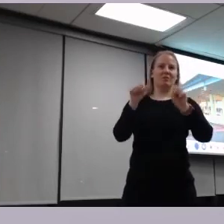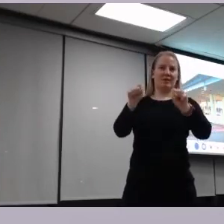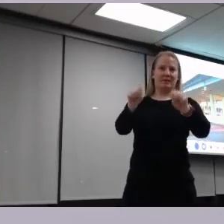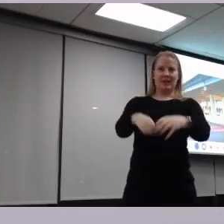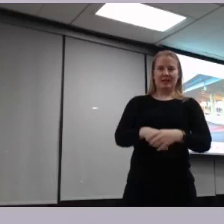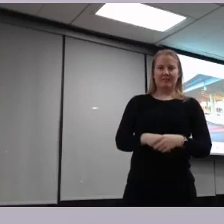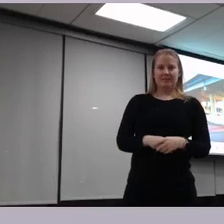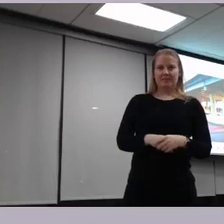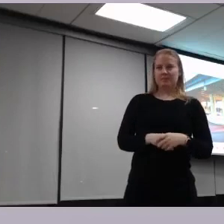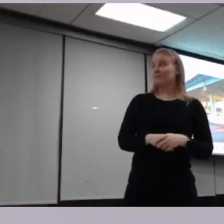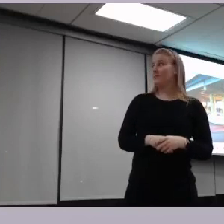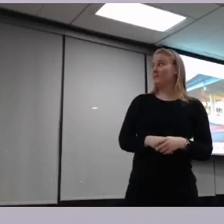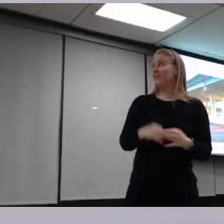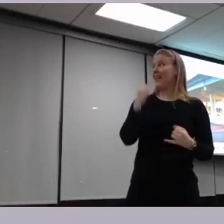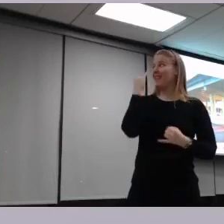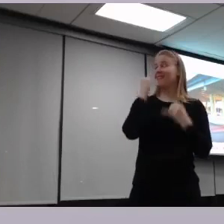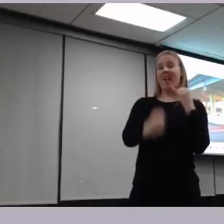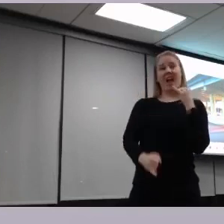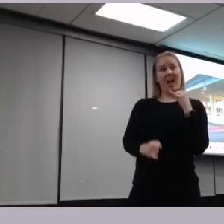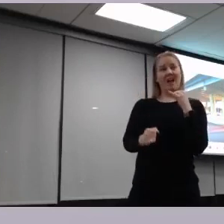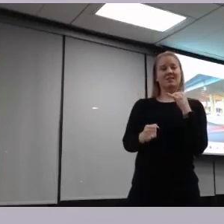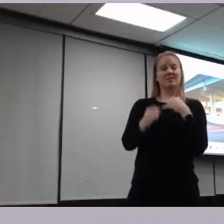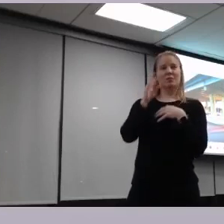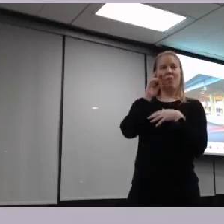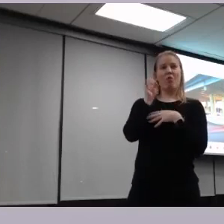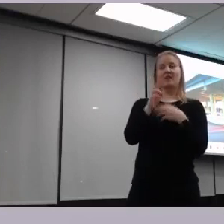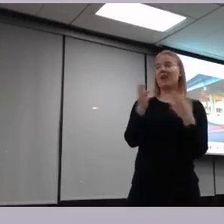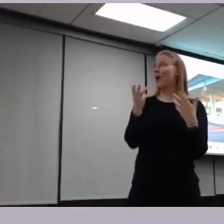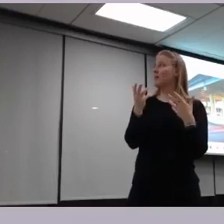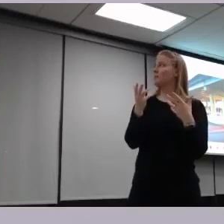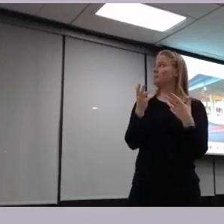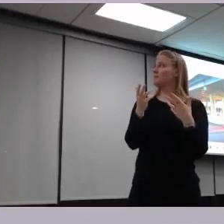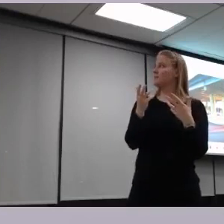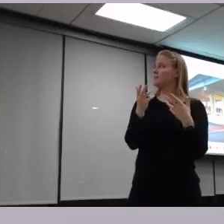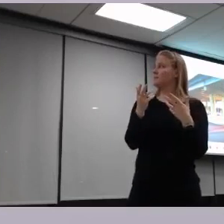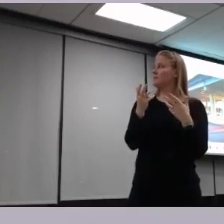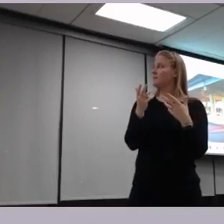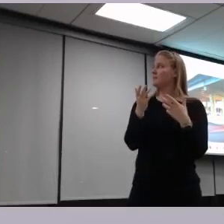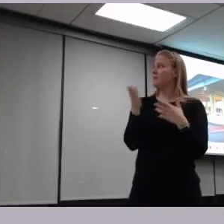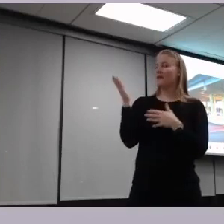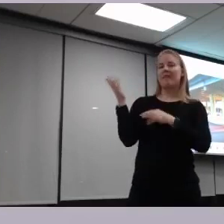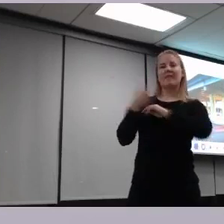last but not least, we looked at see Art Sylvia Park in Auckland,